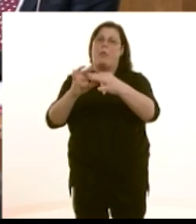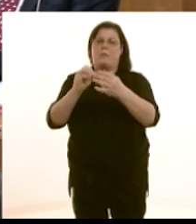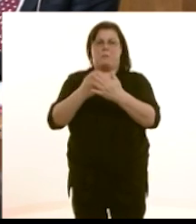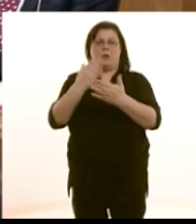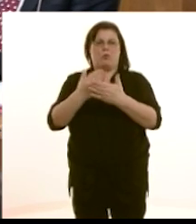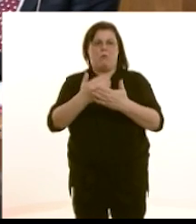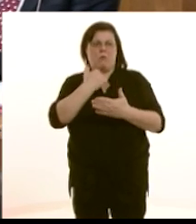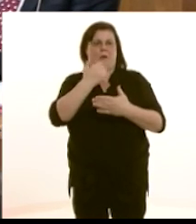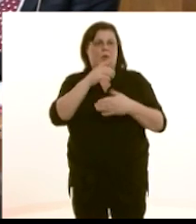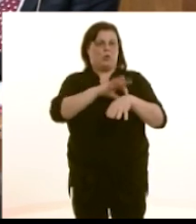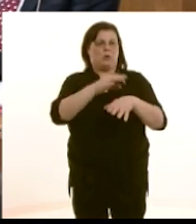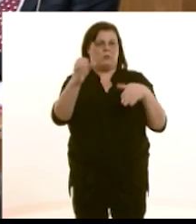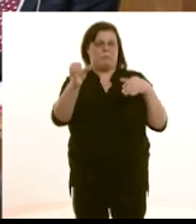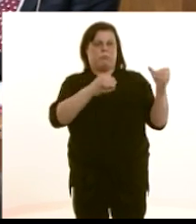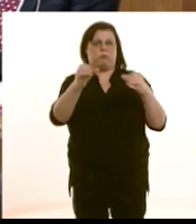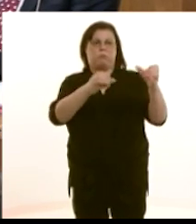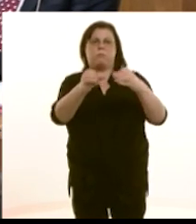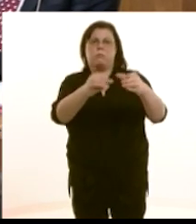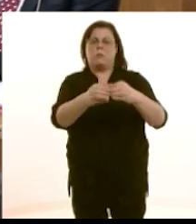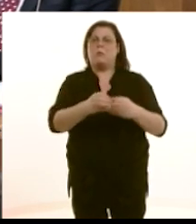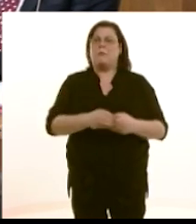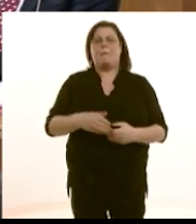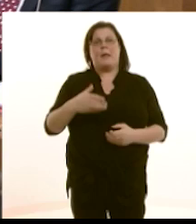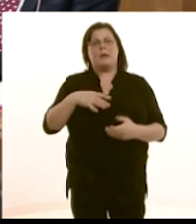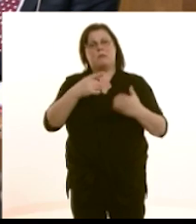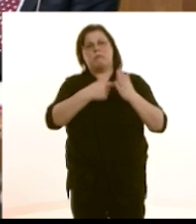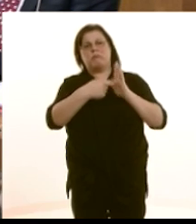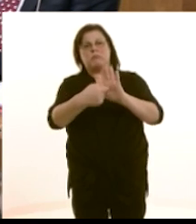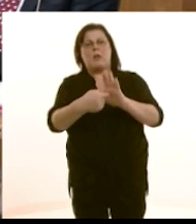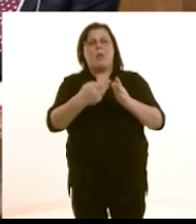out that we have already increased the number of A&E consultants in Wales by over 50 per